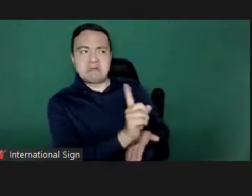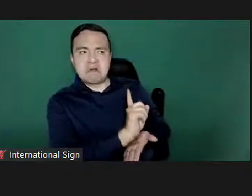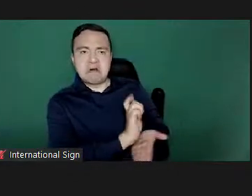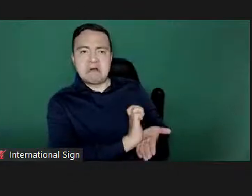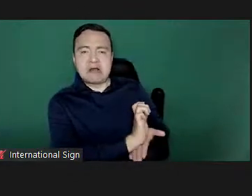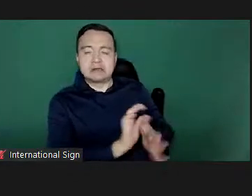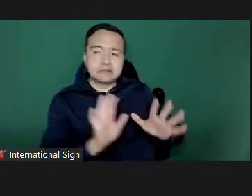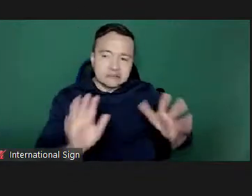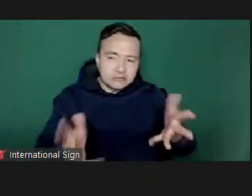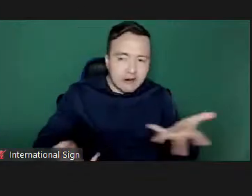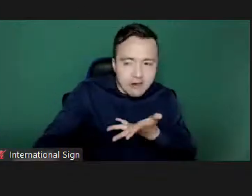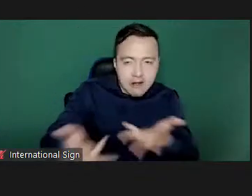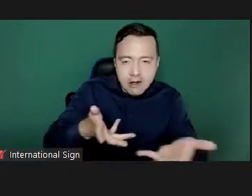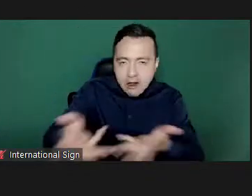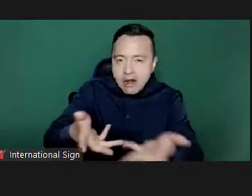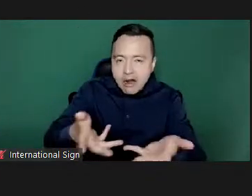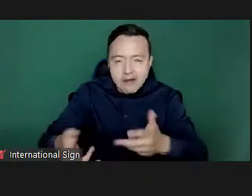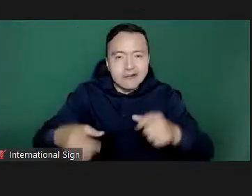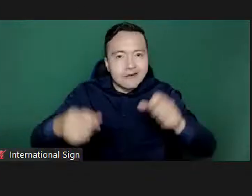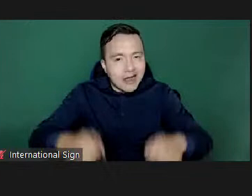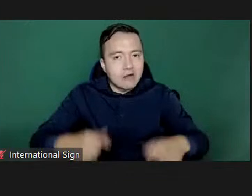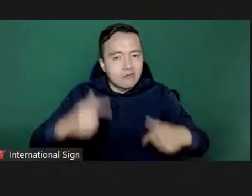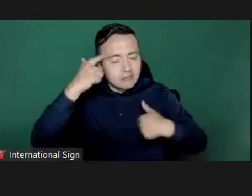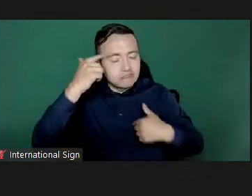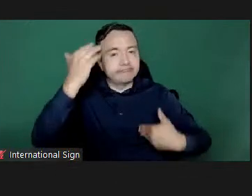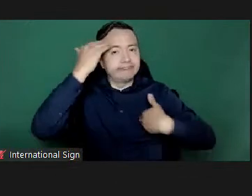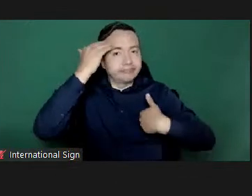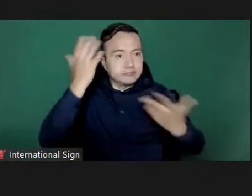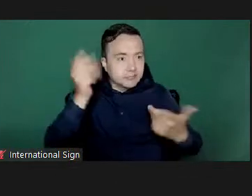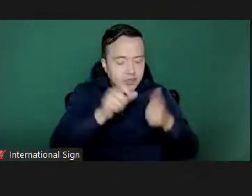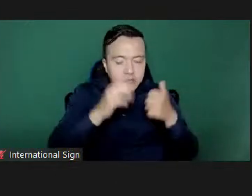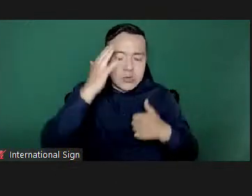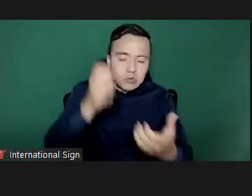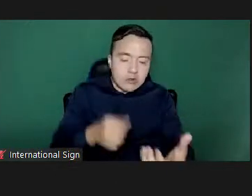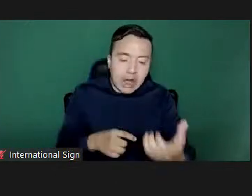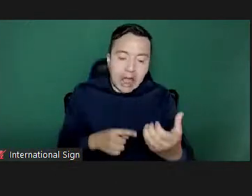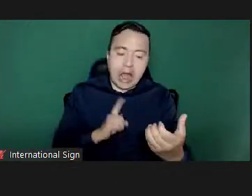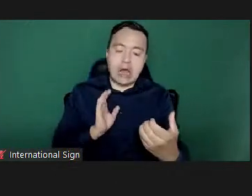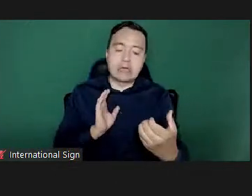baseline studies in this instance on trans fats, where some